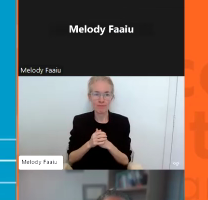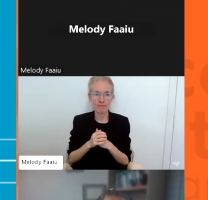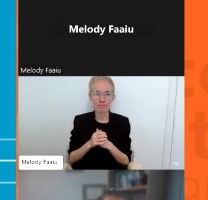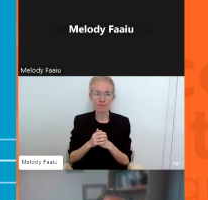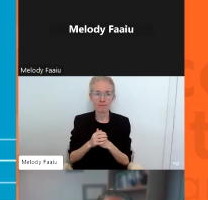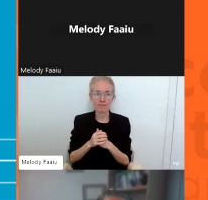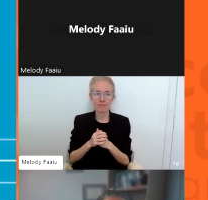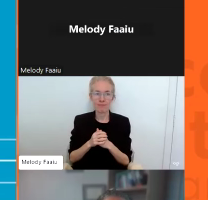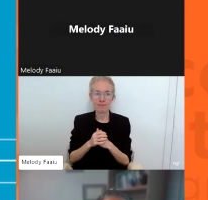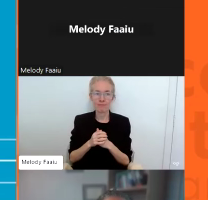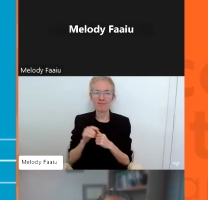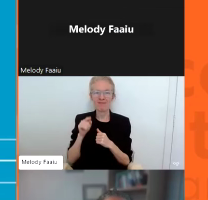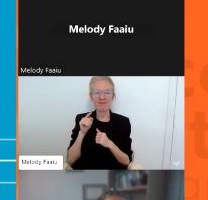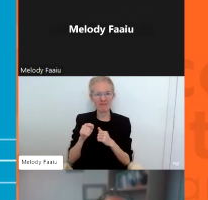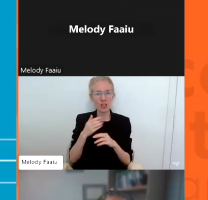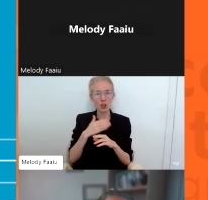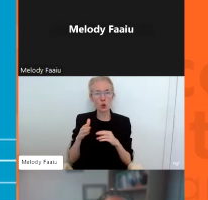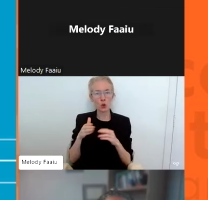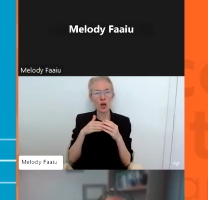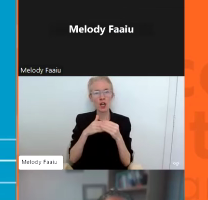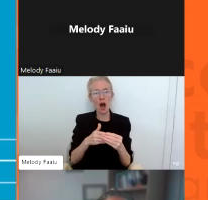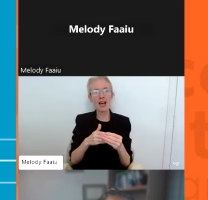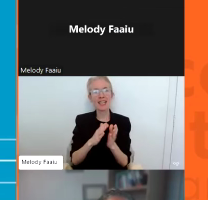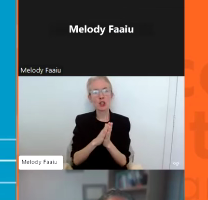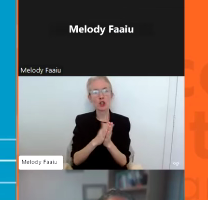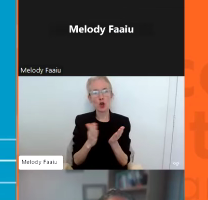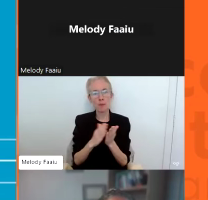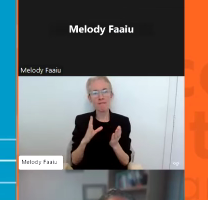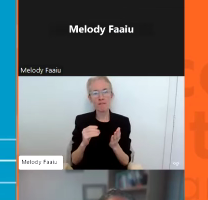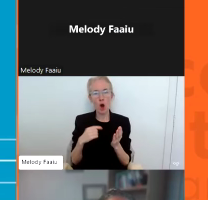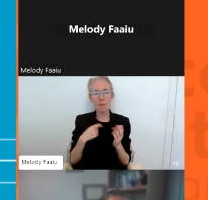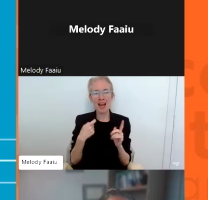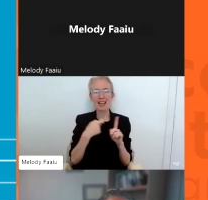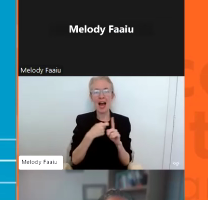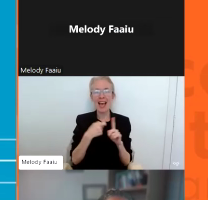Ora guidance document and this is a photograph of the front cover;